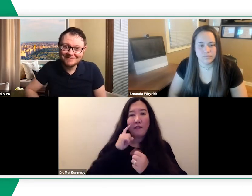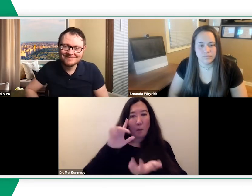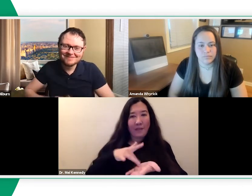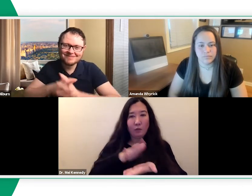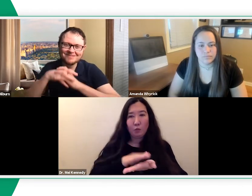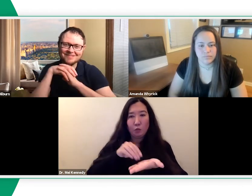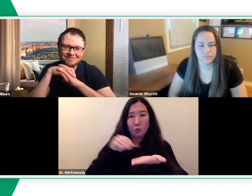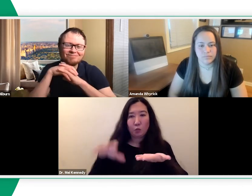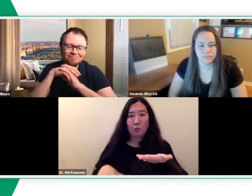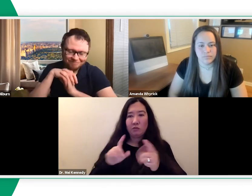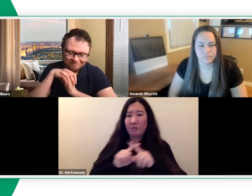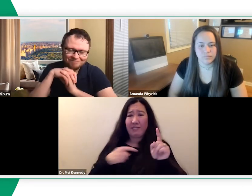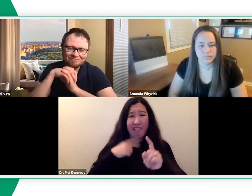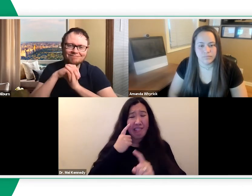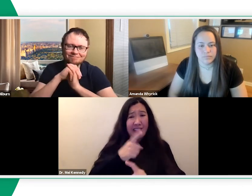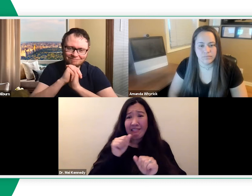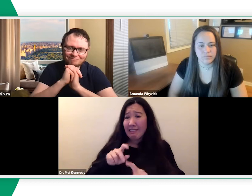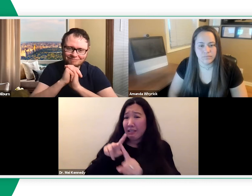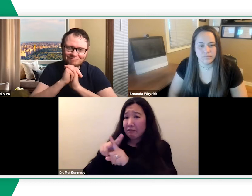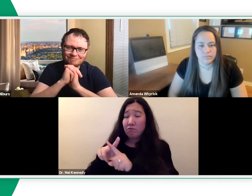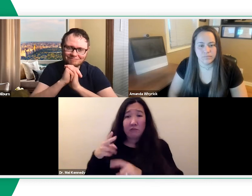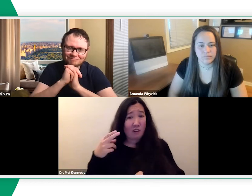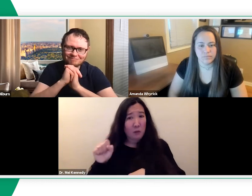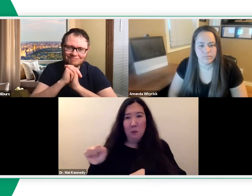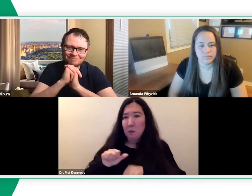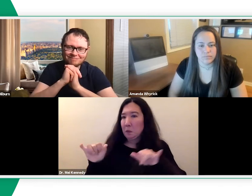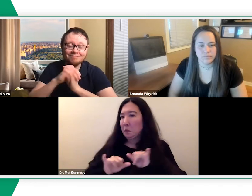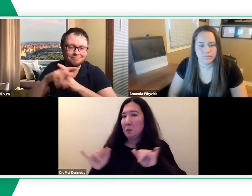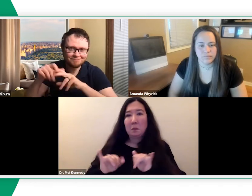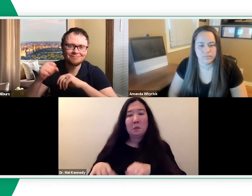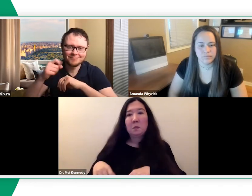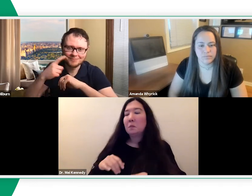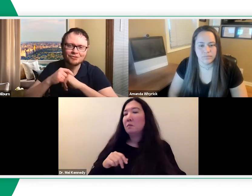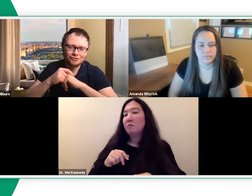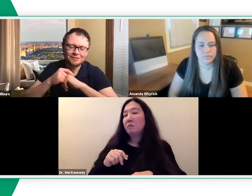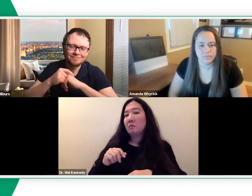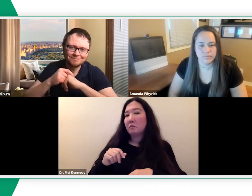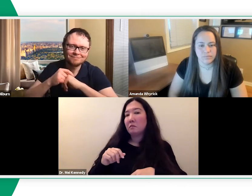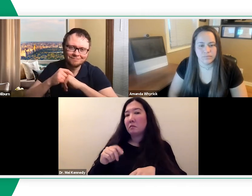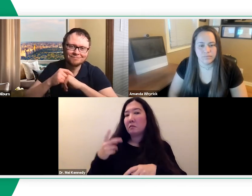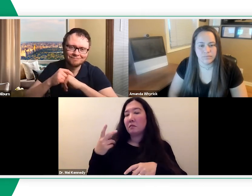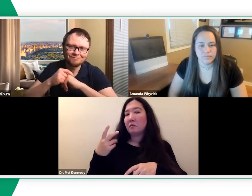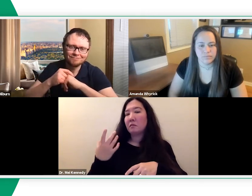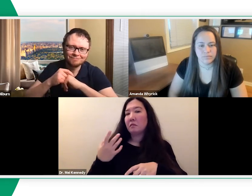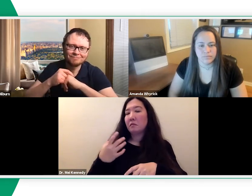These toolkits were created for middle schoolers, but I really think they can apply to high schoolers >>BRIAN MILBURN: Sure>>DR. MEI KENNEDY: . . . in